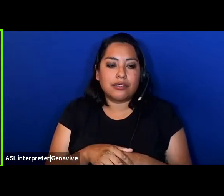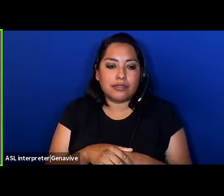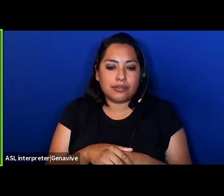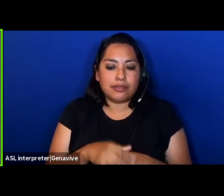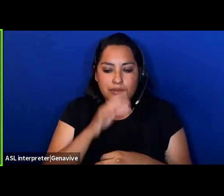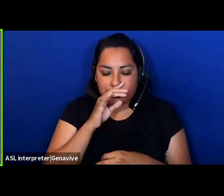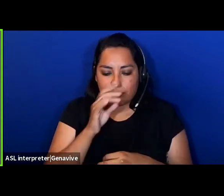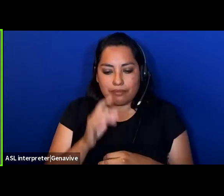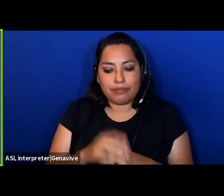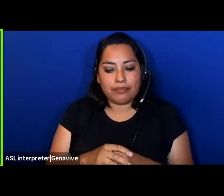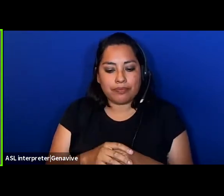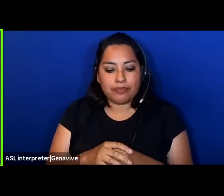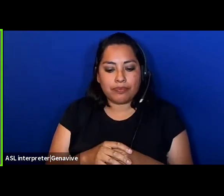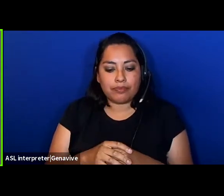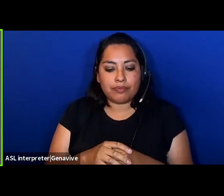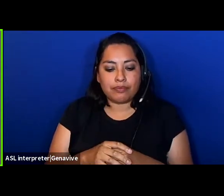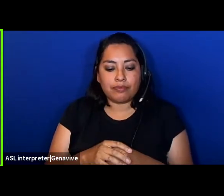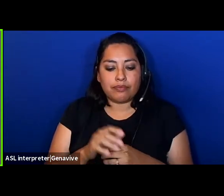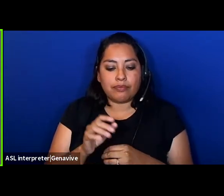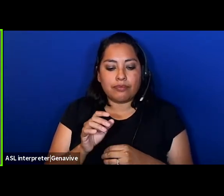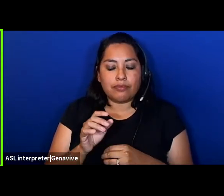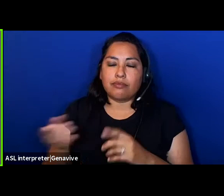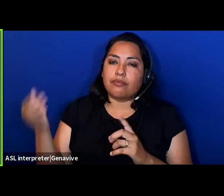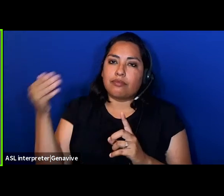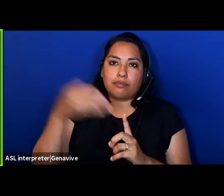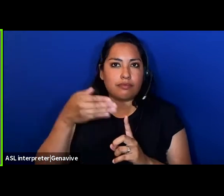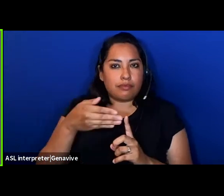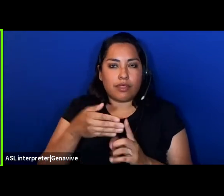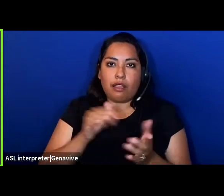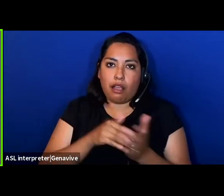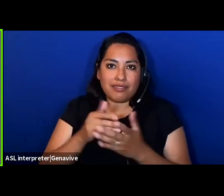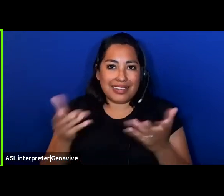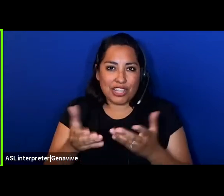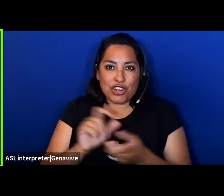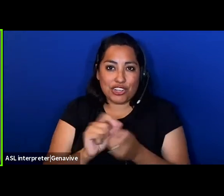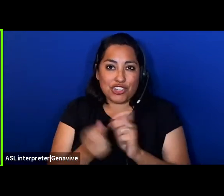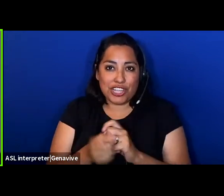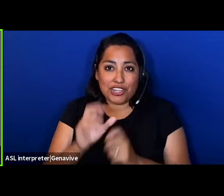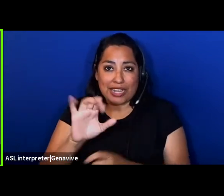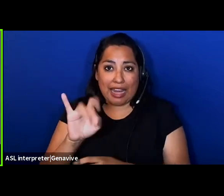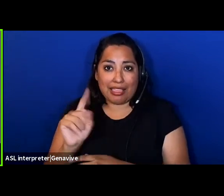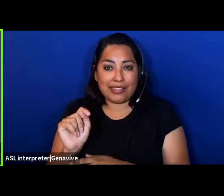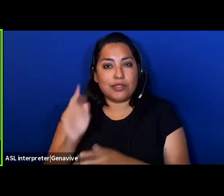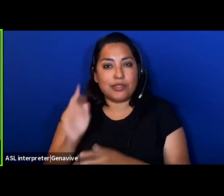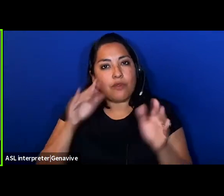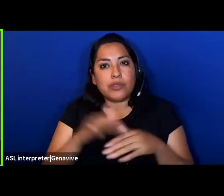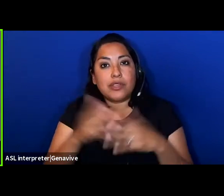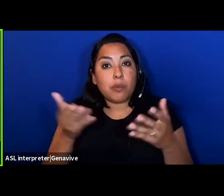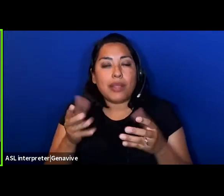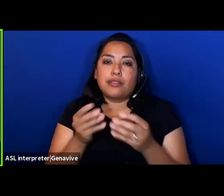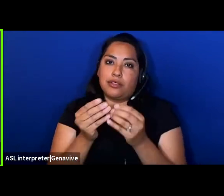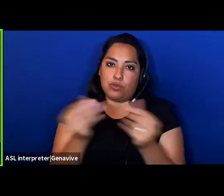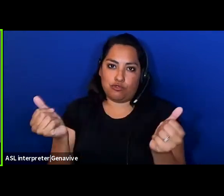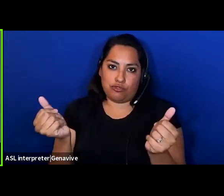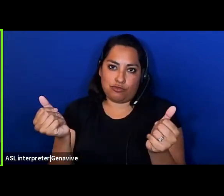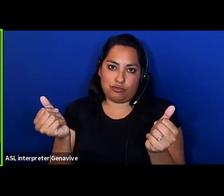what we consistently come back to at Change Catalyst is to focus on solutions. It’s really